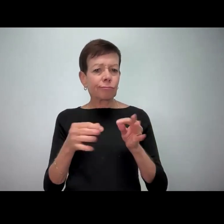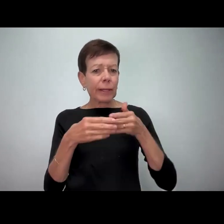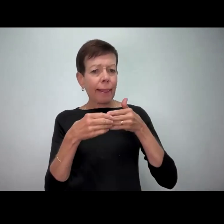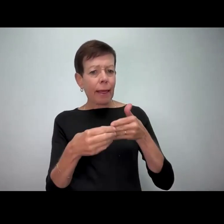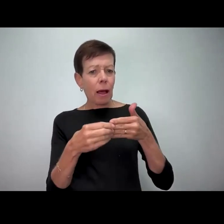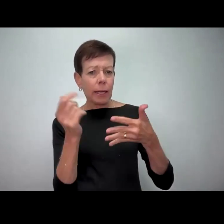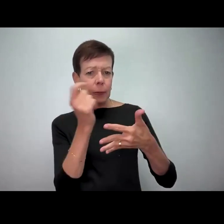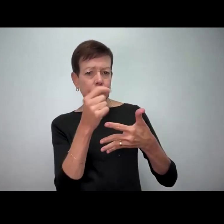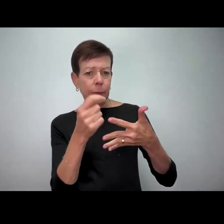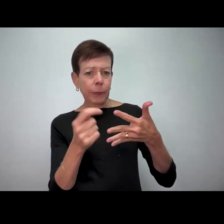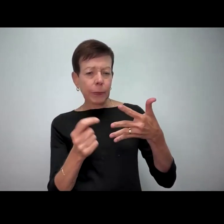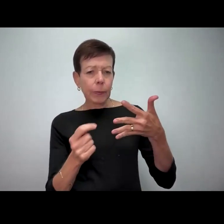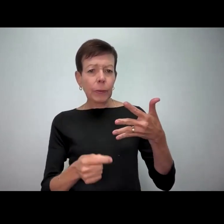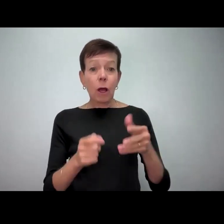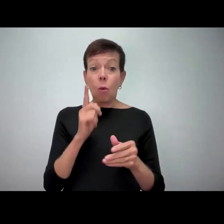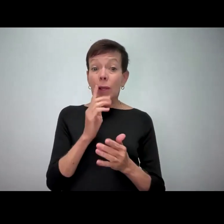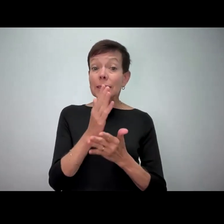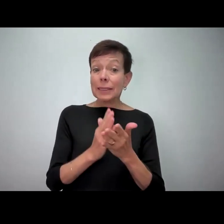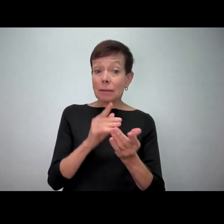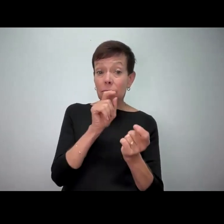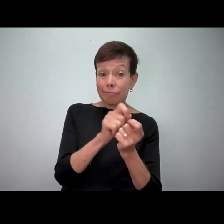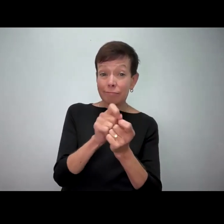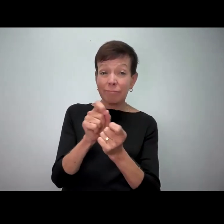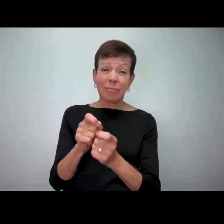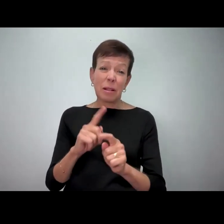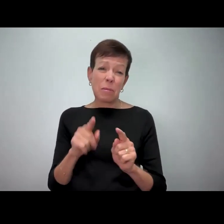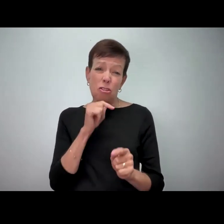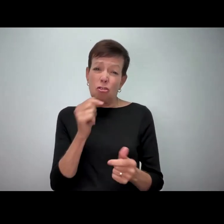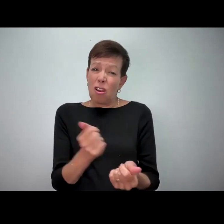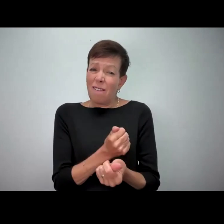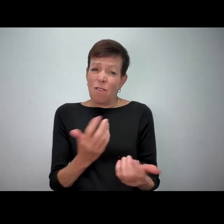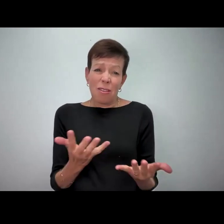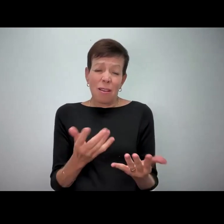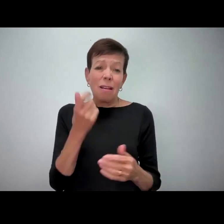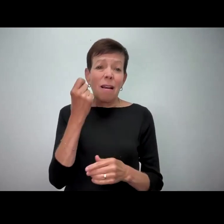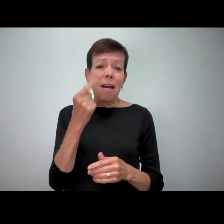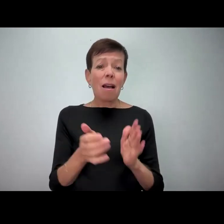but not everything. There's a lot of information in the guidelines. There's a great FAQ,